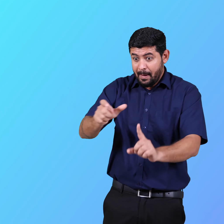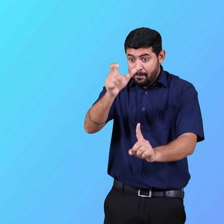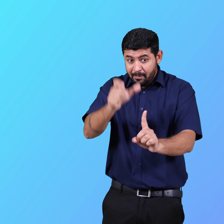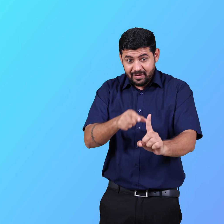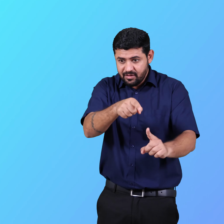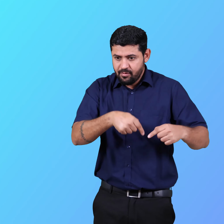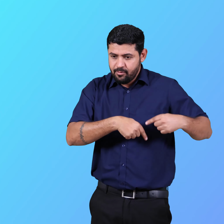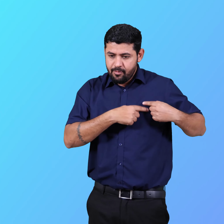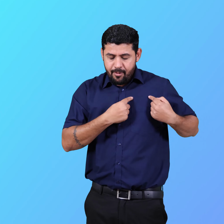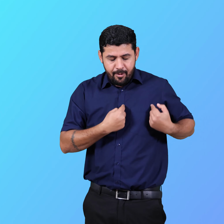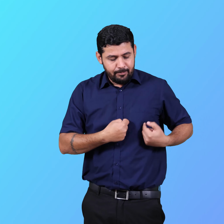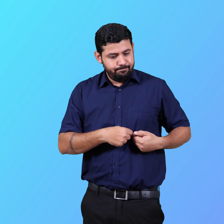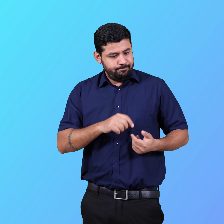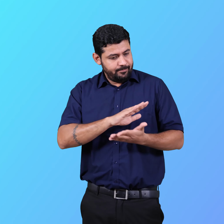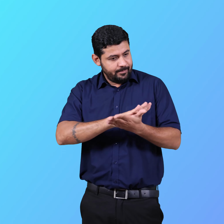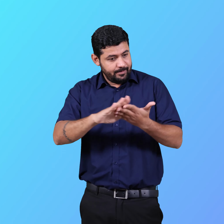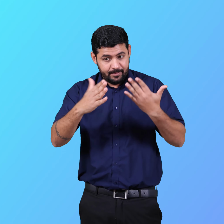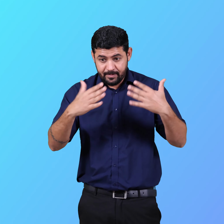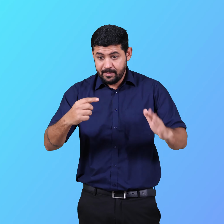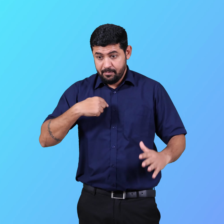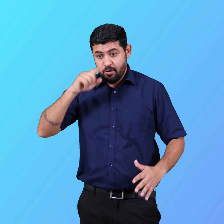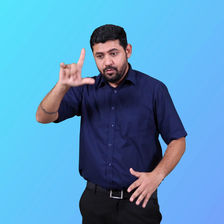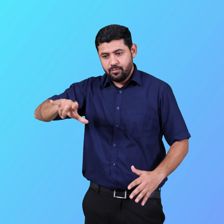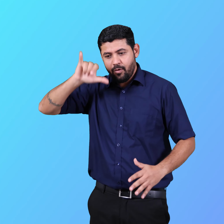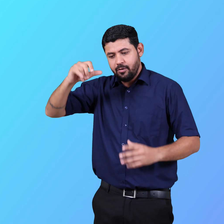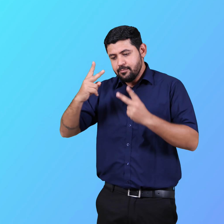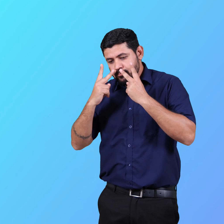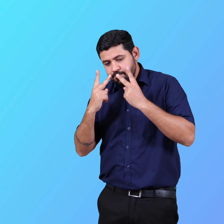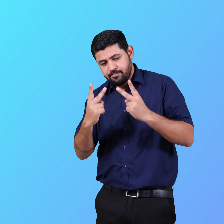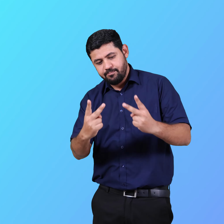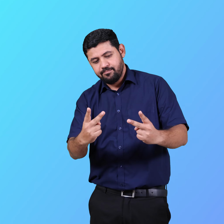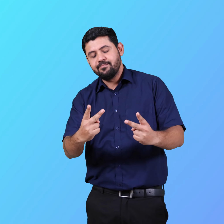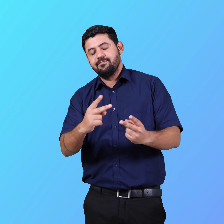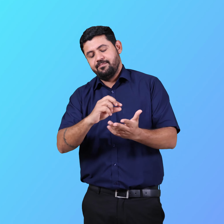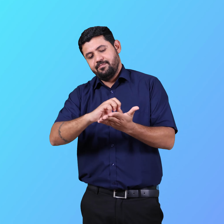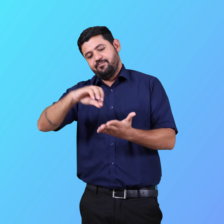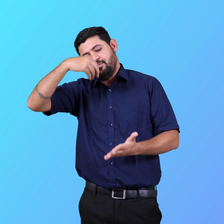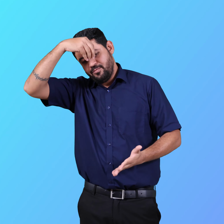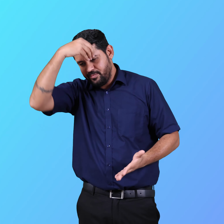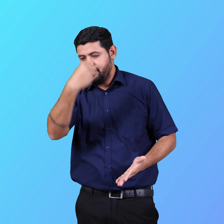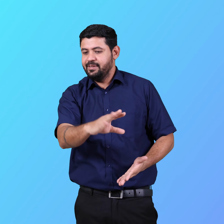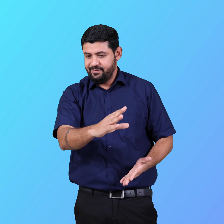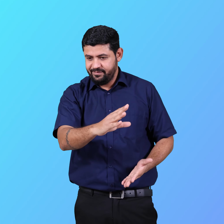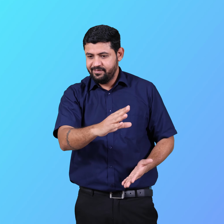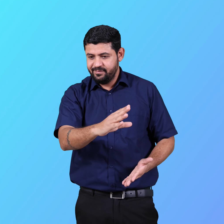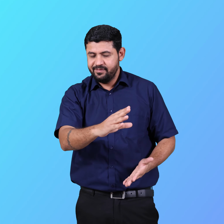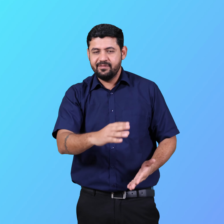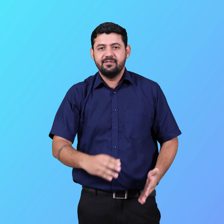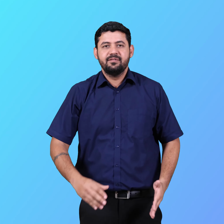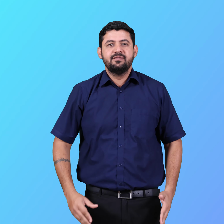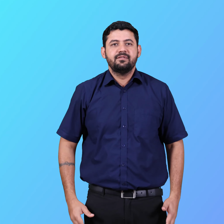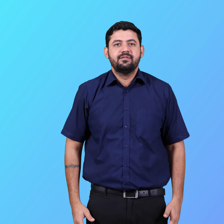The priest will do this to make you pure, and God will forgive you.